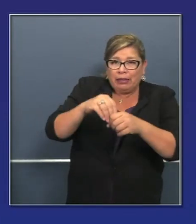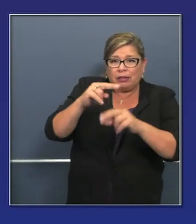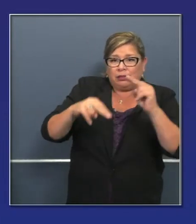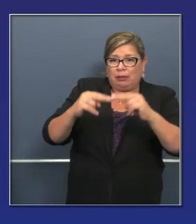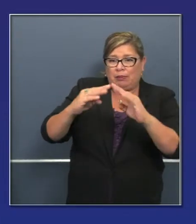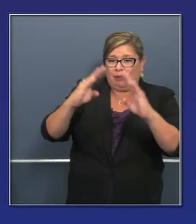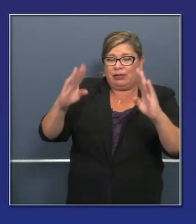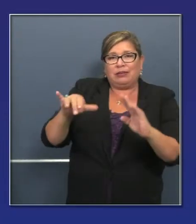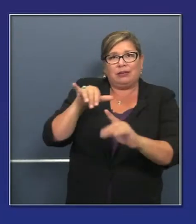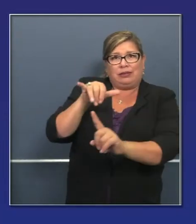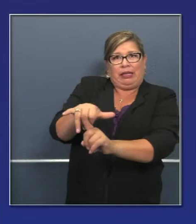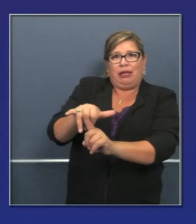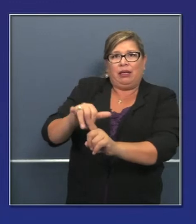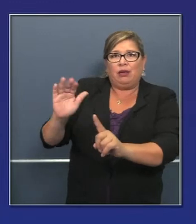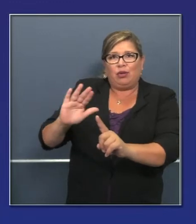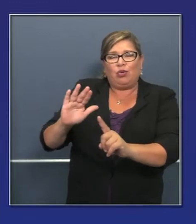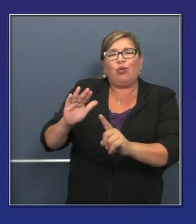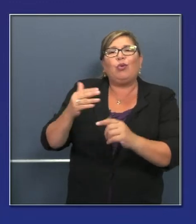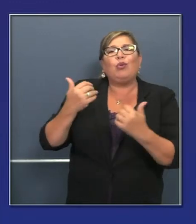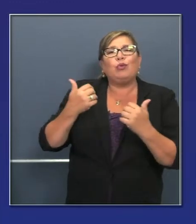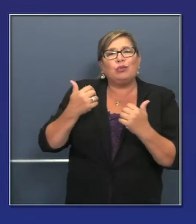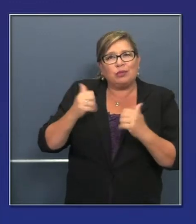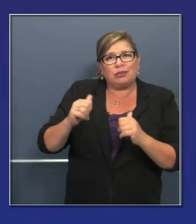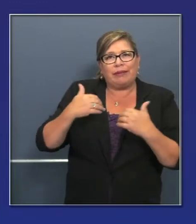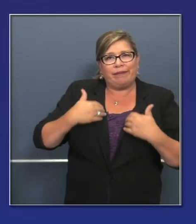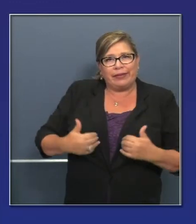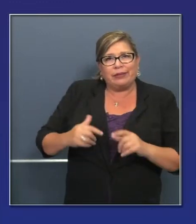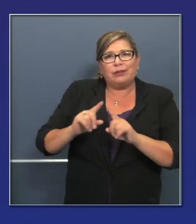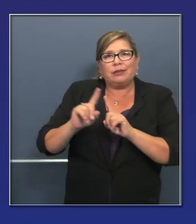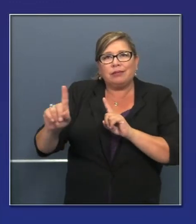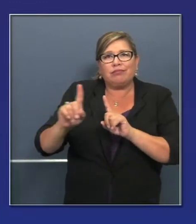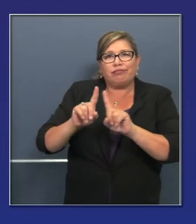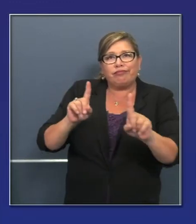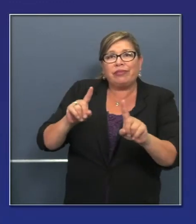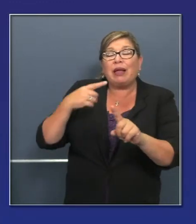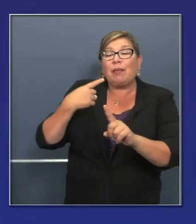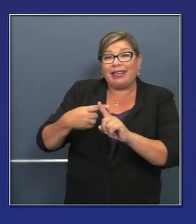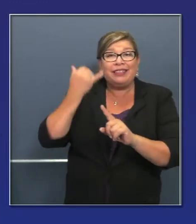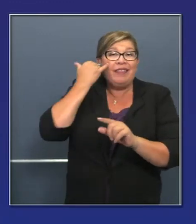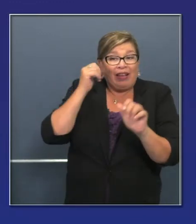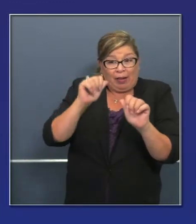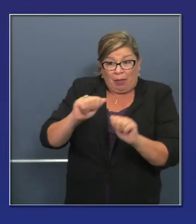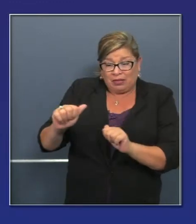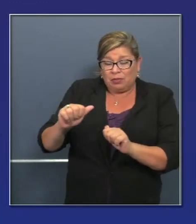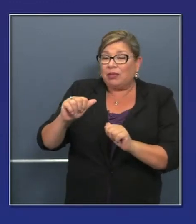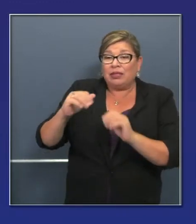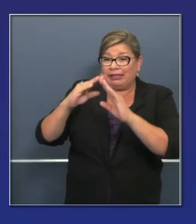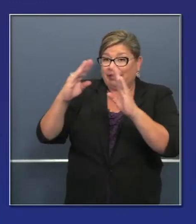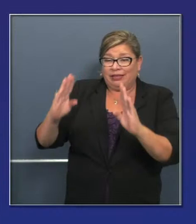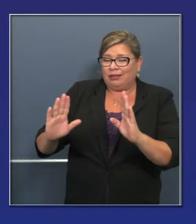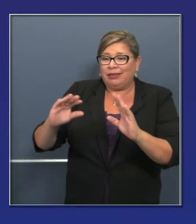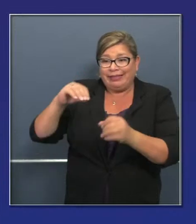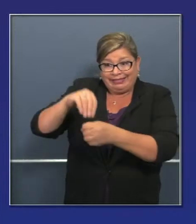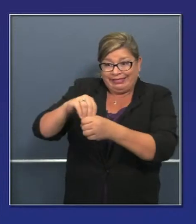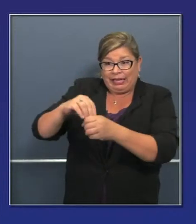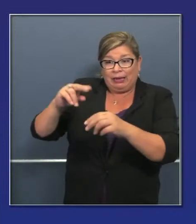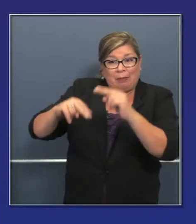kind of common-sense thinking as it relates to moving activities outside to the extent possible